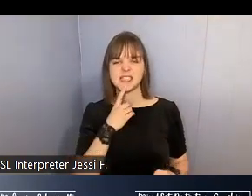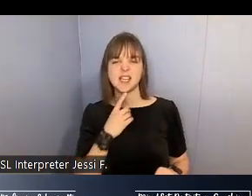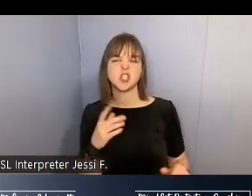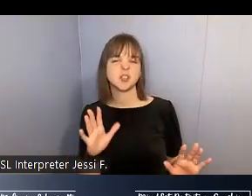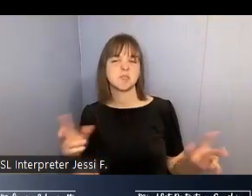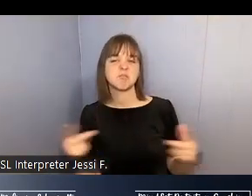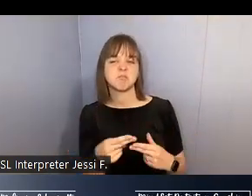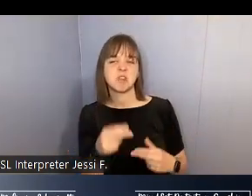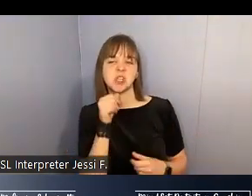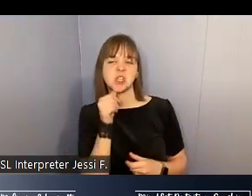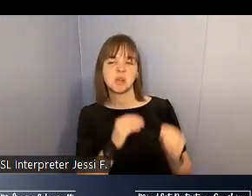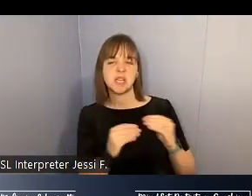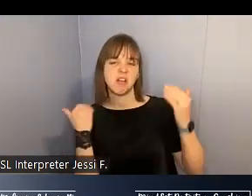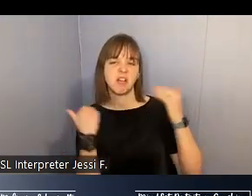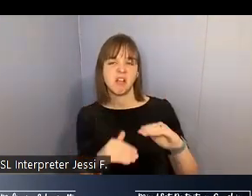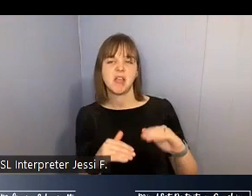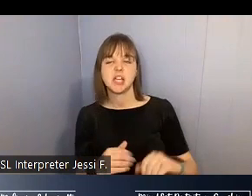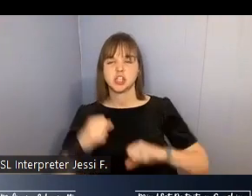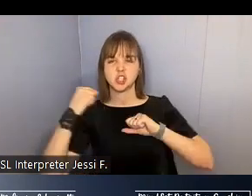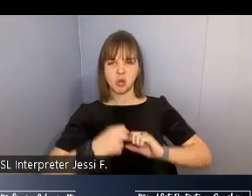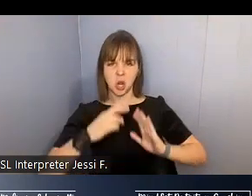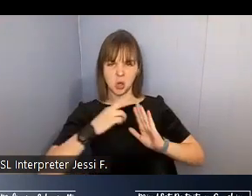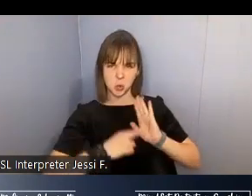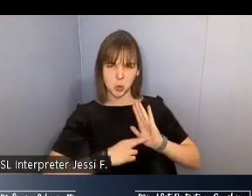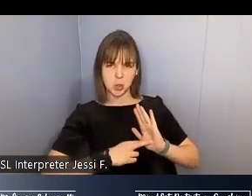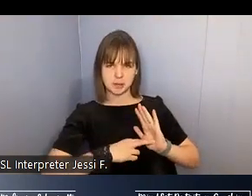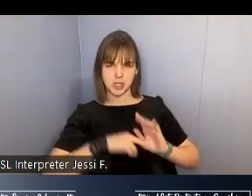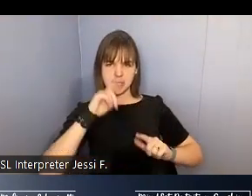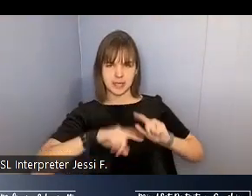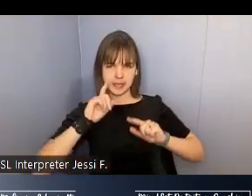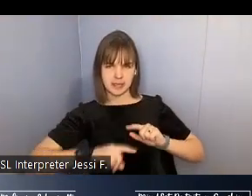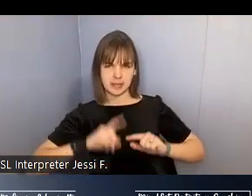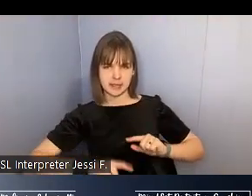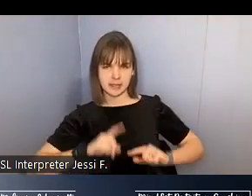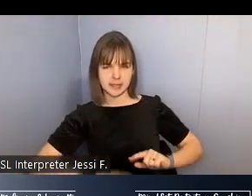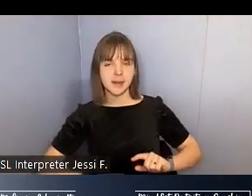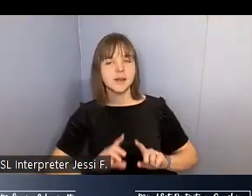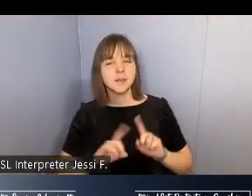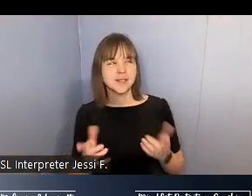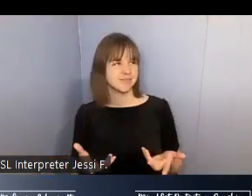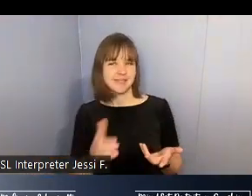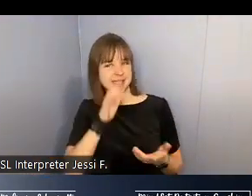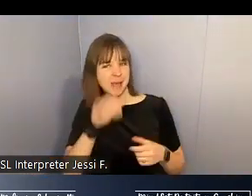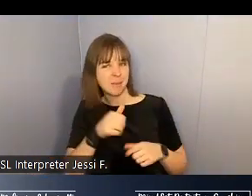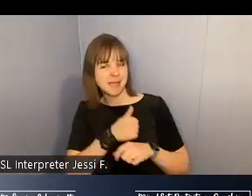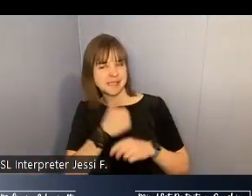It gives you hard and fast rules that don't really make a lot of scientific sense. We know that moderation or flexible restraint